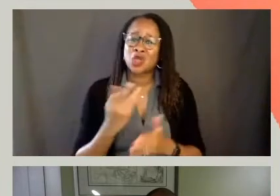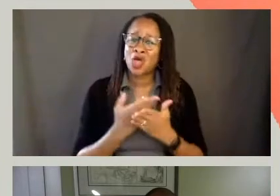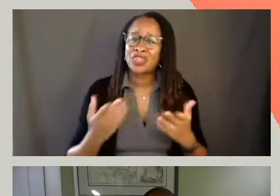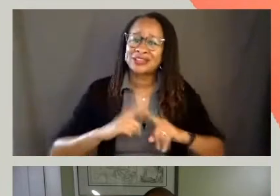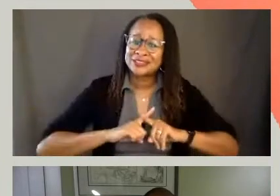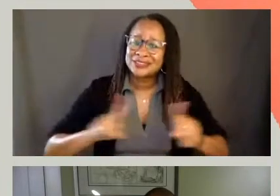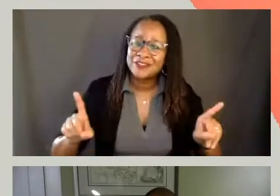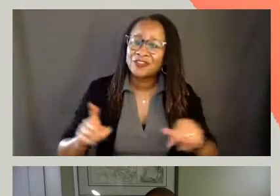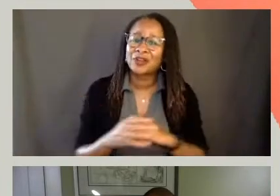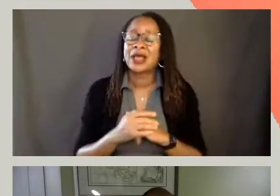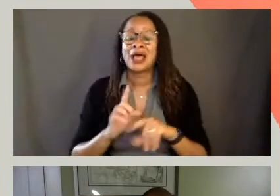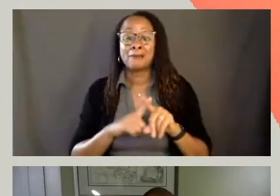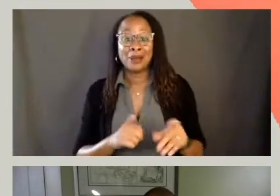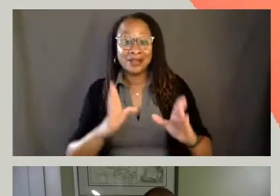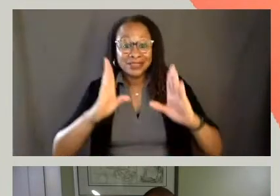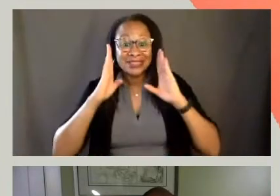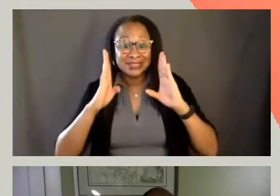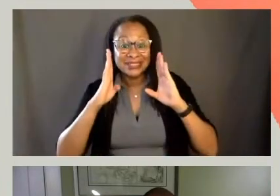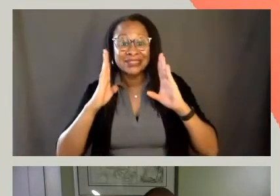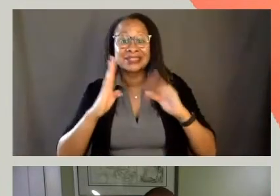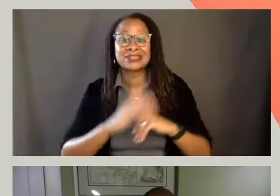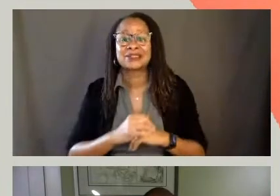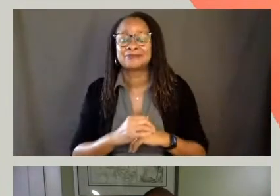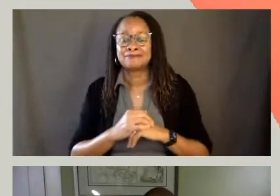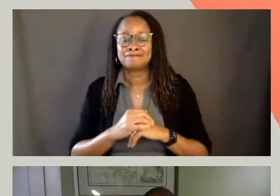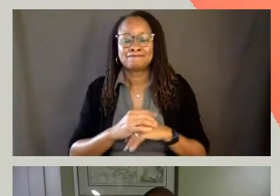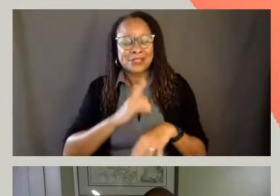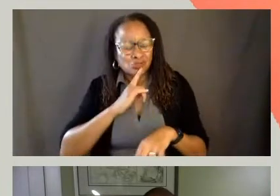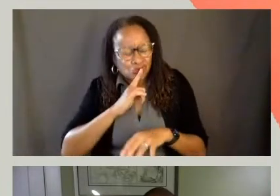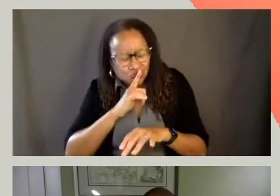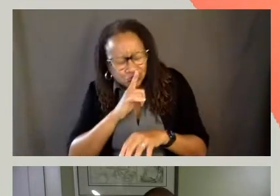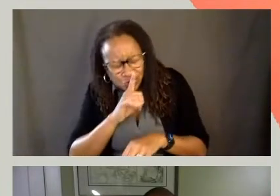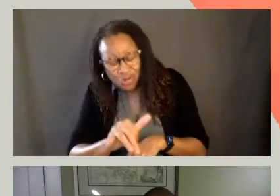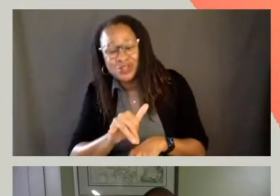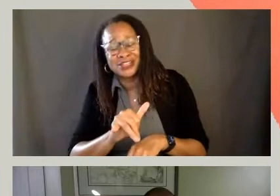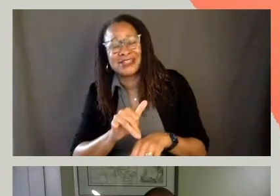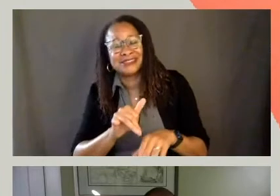but truly listening without an ego.